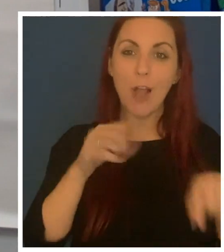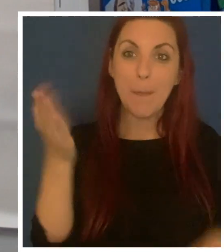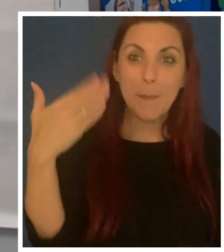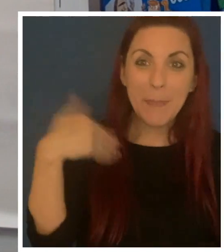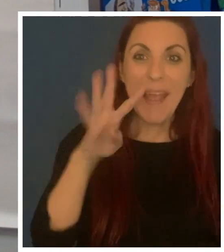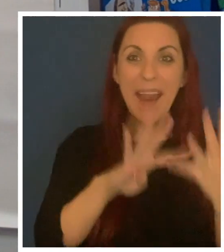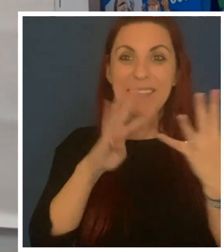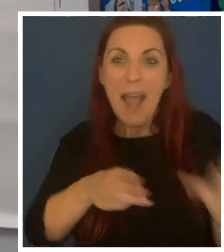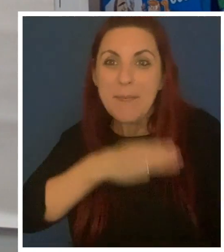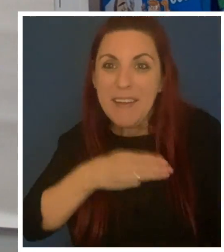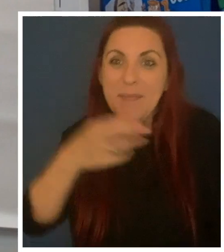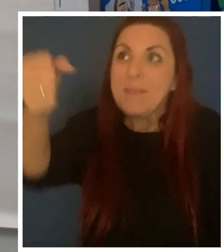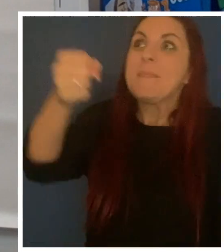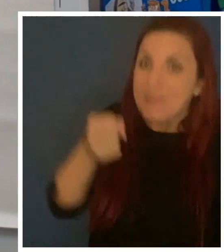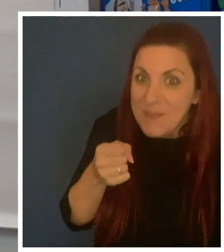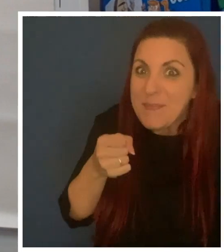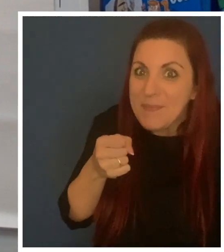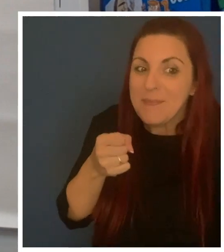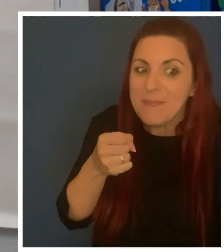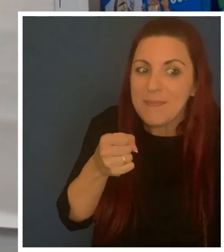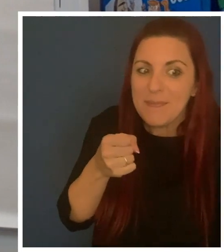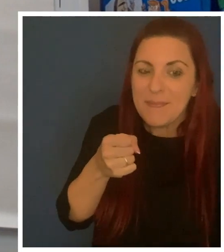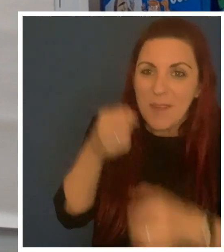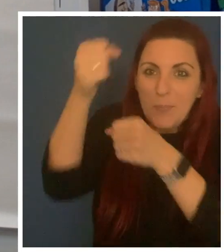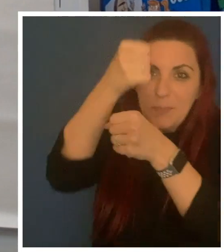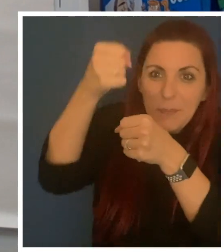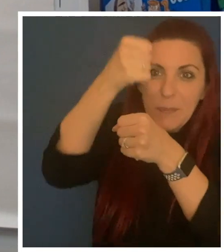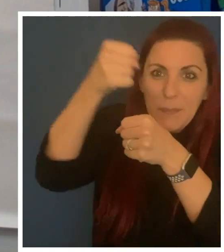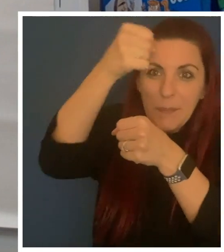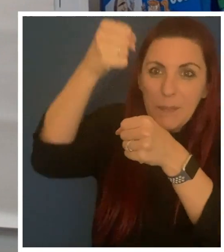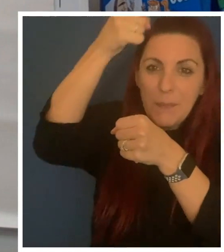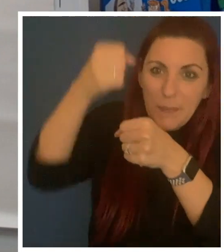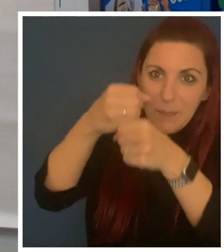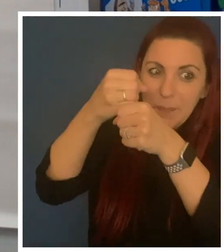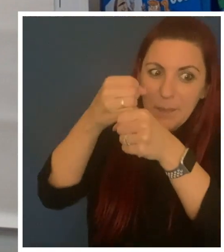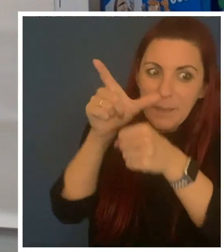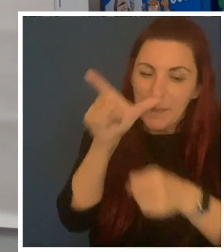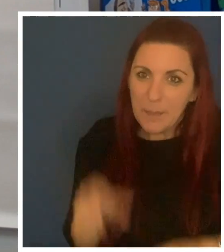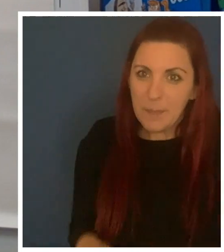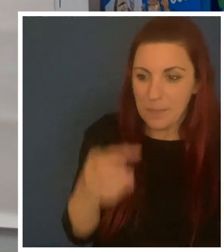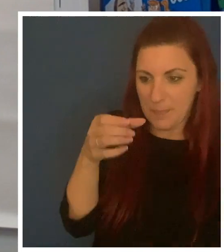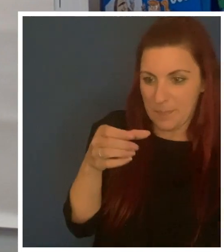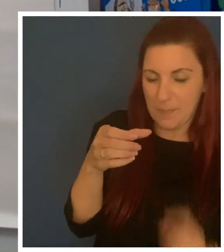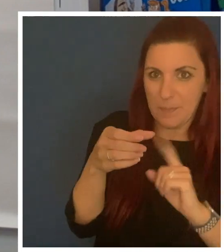please and they say certainly and they pour it out of the machine and it comes out and there's loads of really creamy ice cream and it's delicious on top and